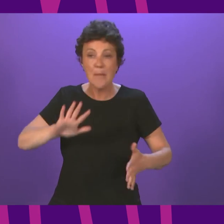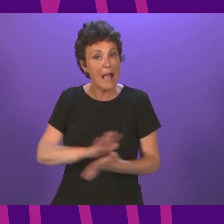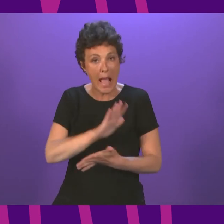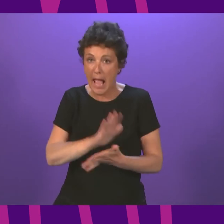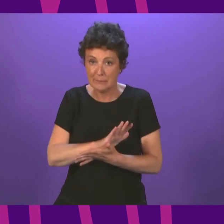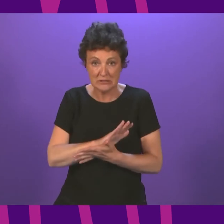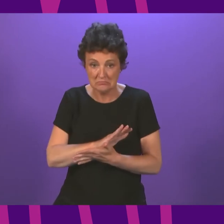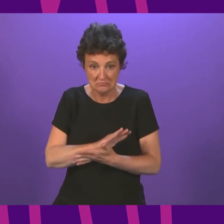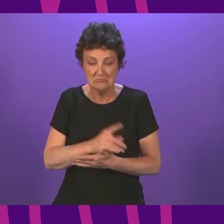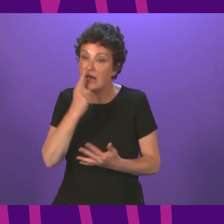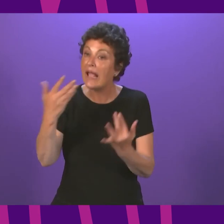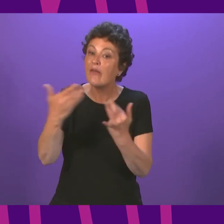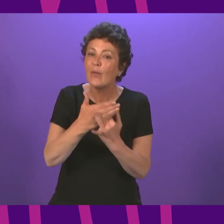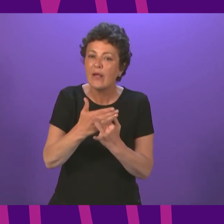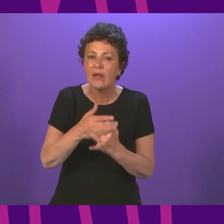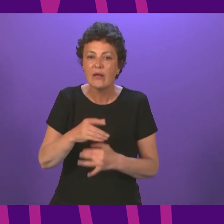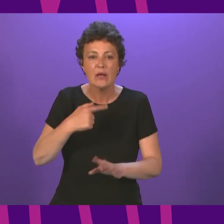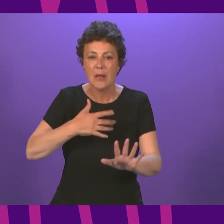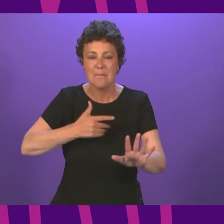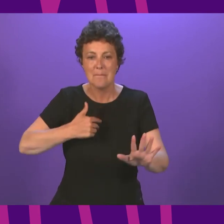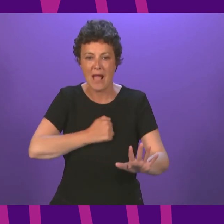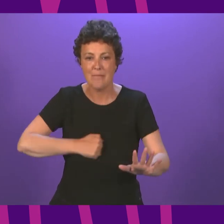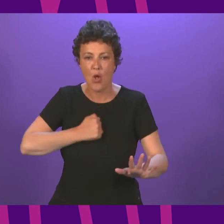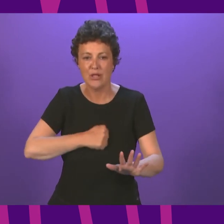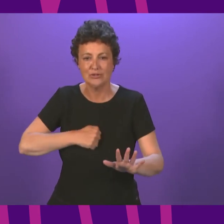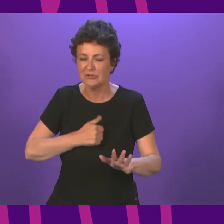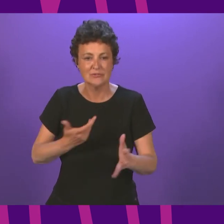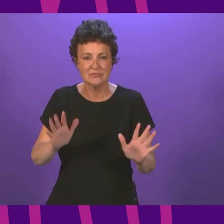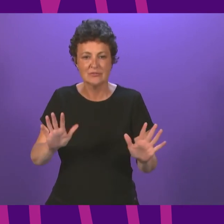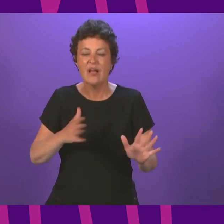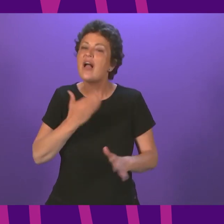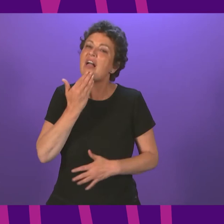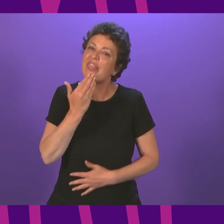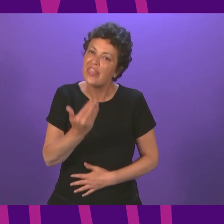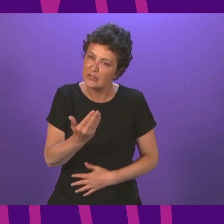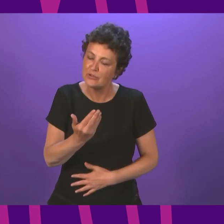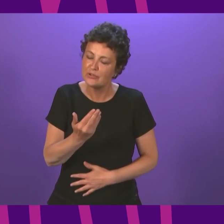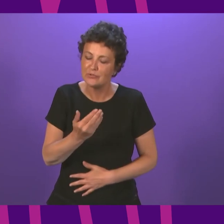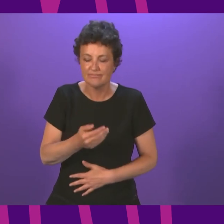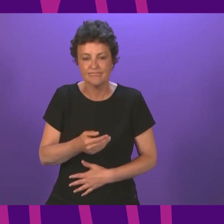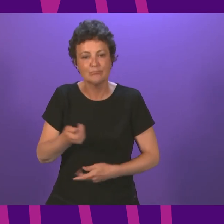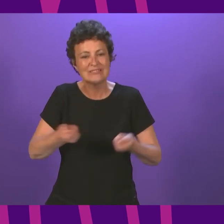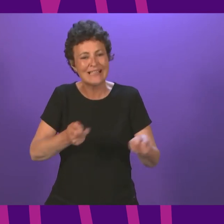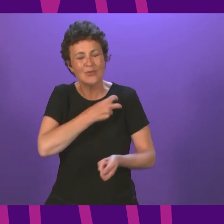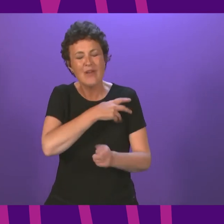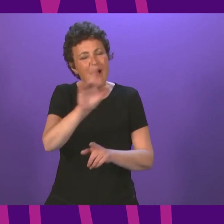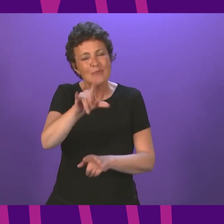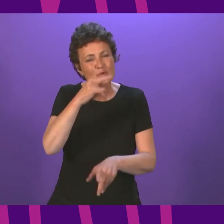The very tight timescales put a great deal of pressure on the team; they had to work late into the night, and we certainly appreciate the extra lengths that they had to go to.